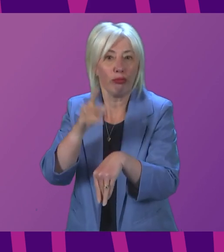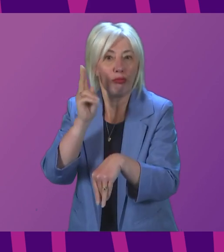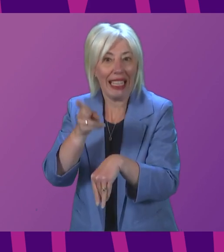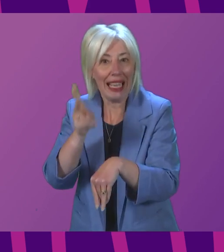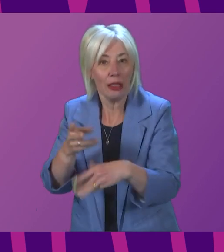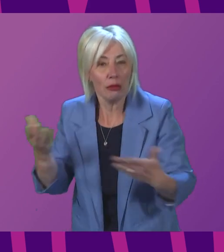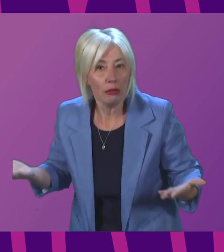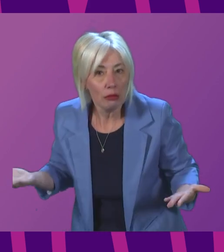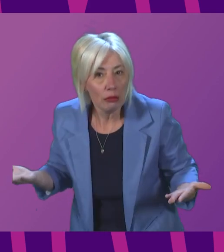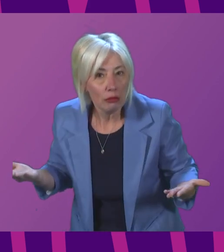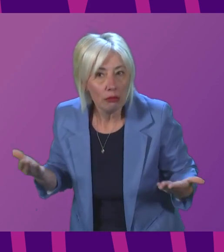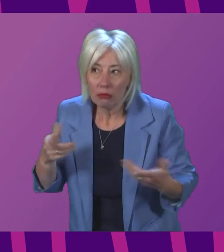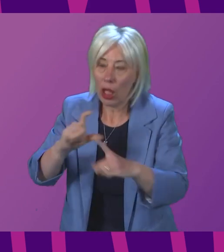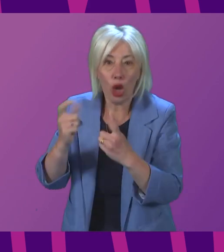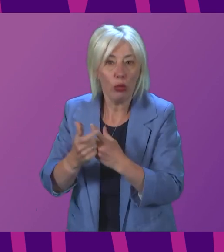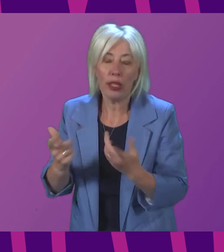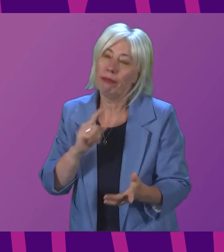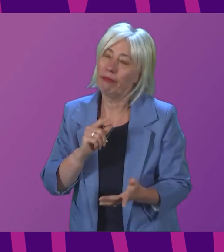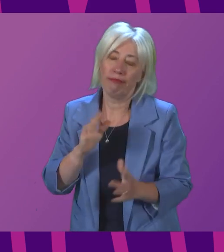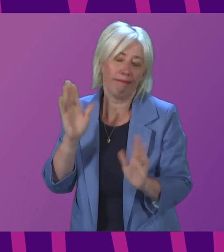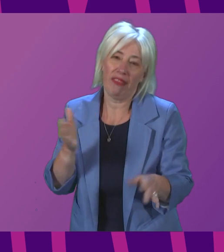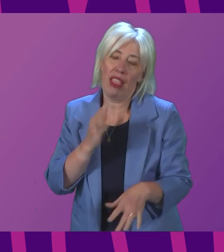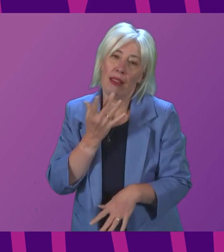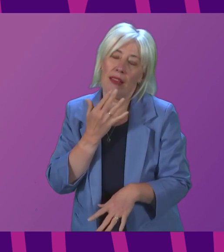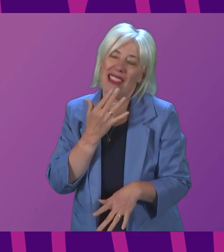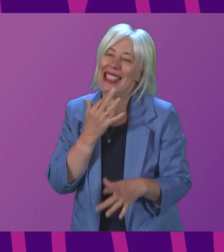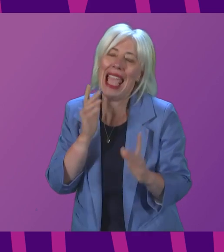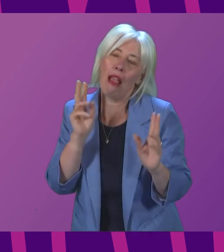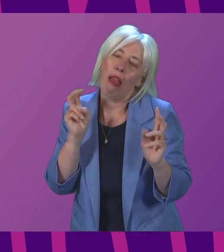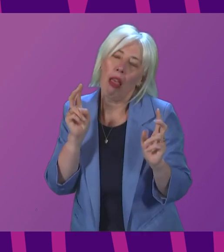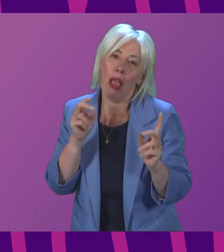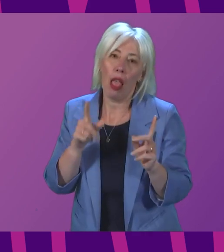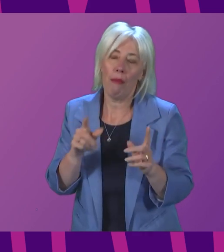I am afraid that the blunder is just another sign that the Government has lost its way